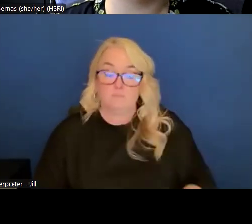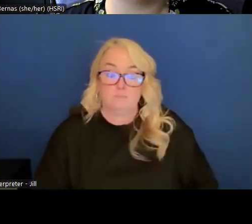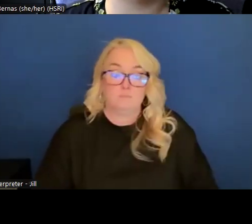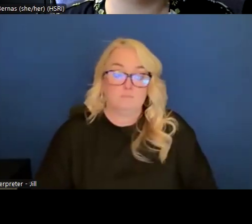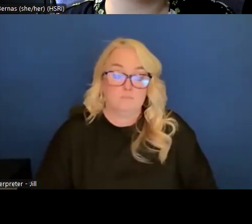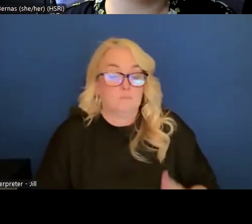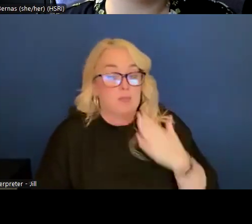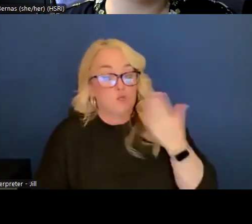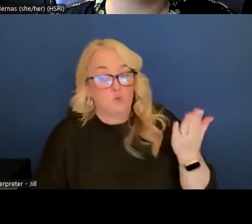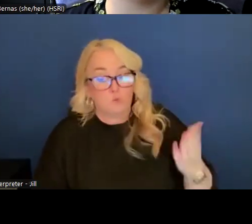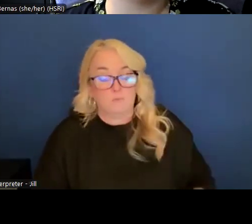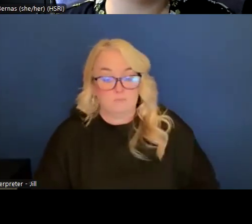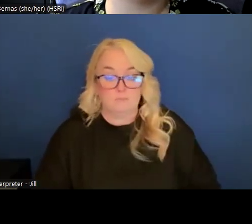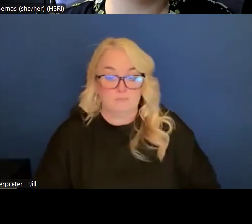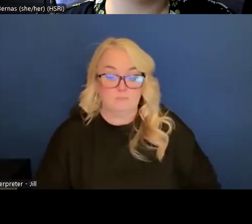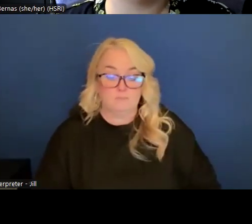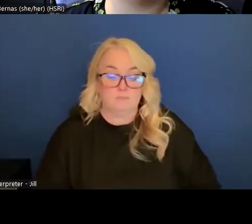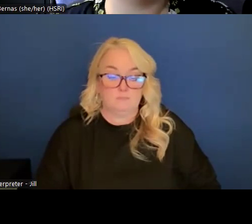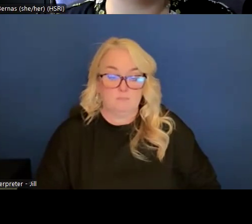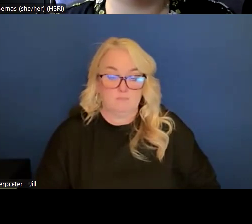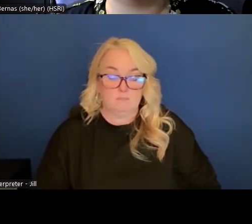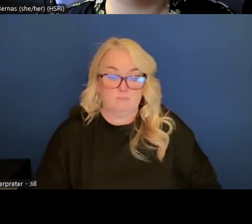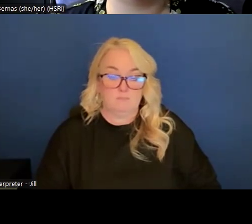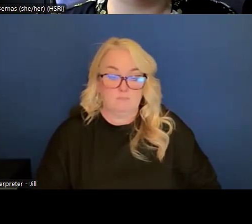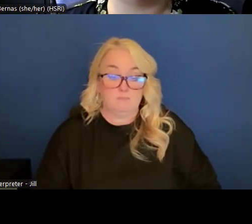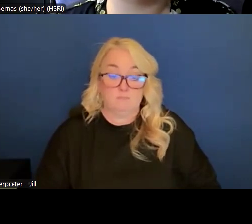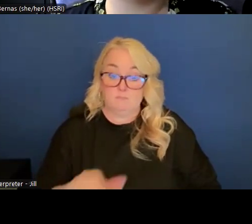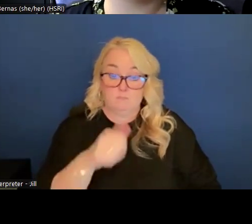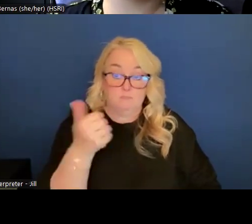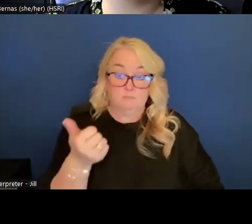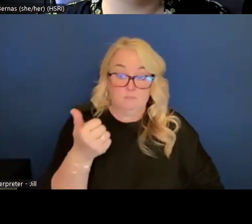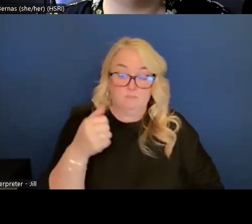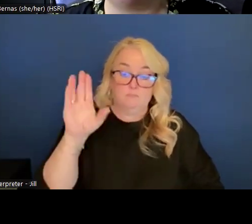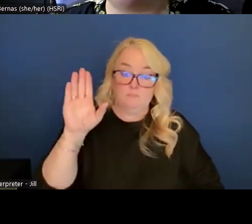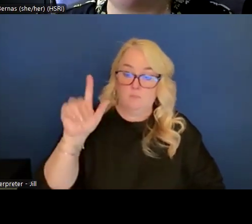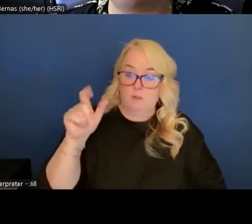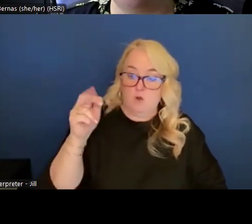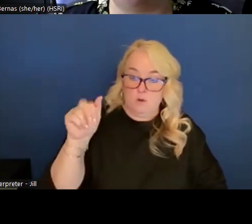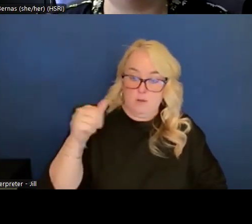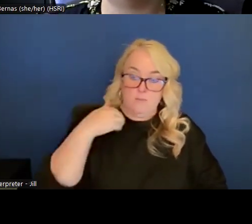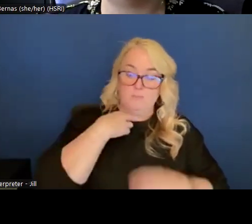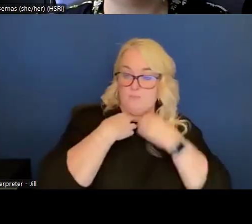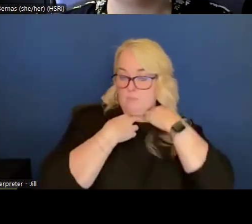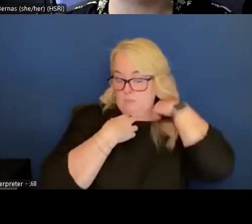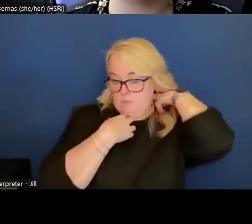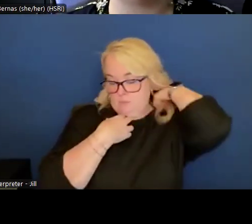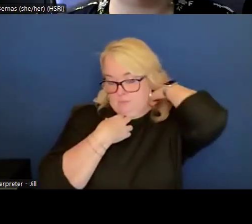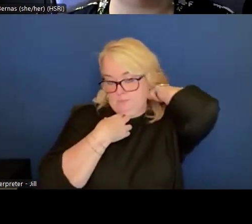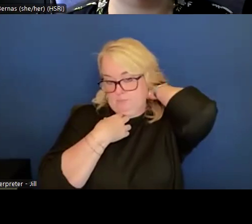Kate Brady: Thank you, Jennifer. Other thoughts? Laura Bernas: I was thinking, Jennifer, when you were speaking